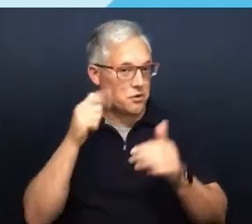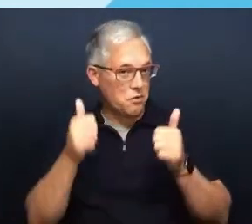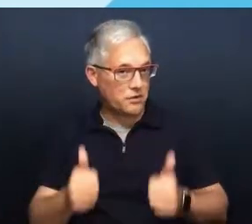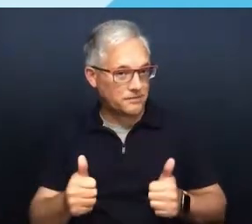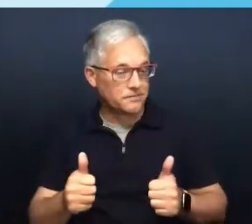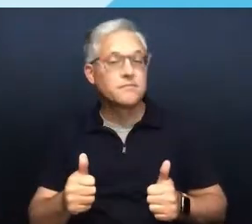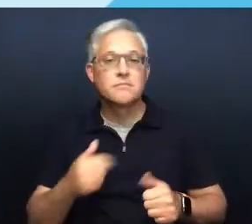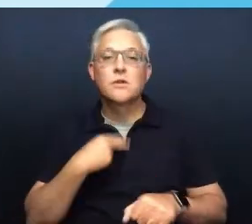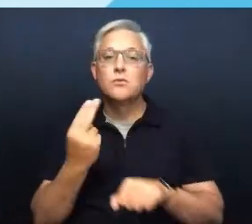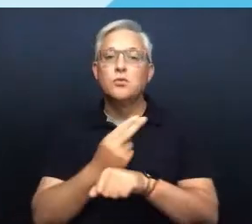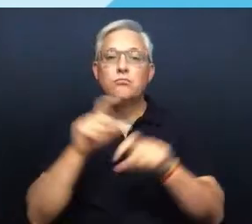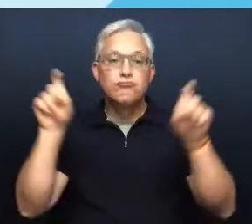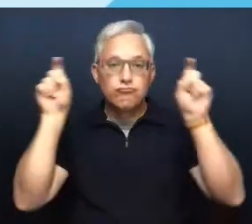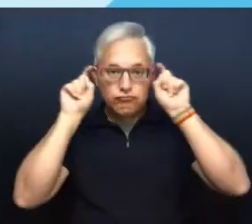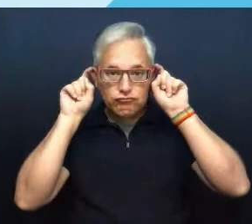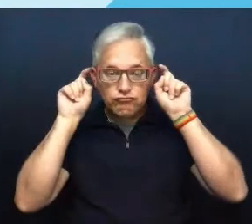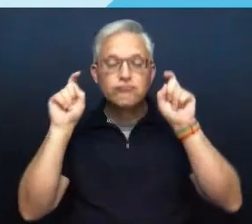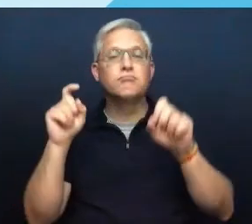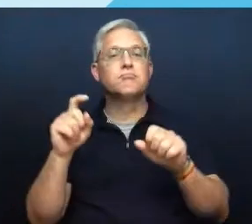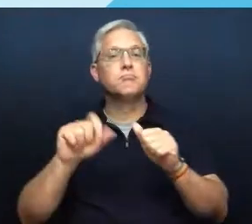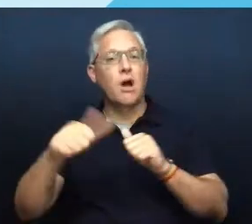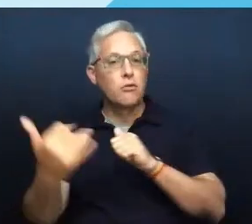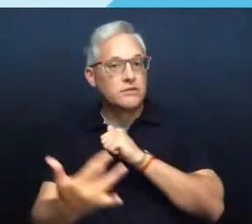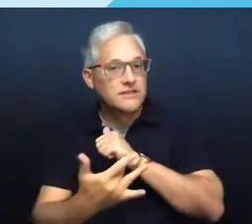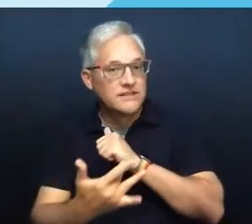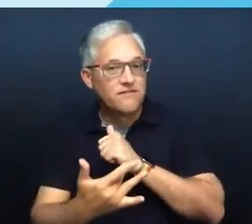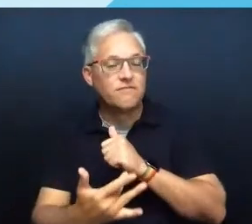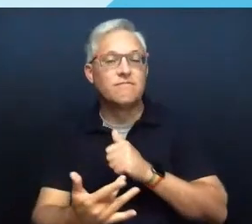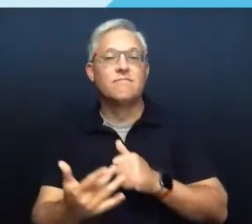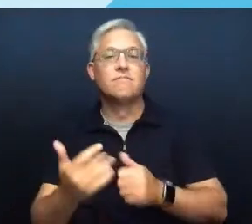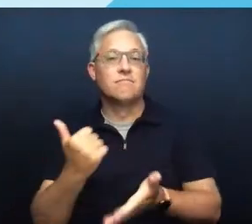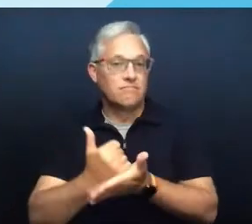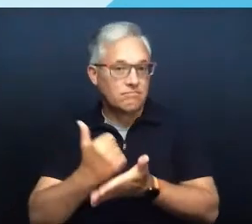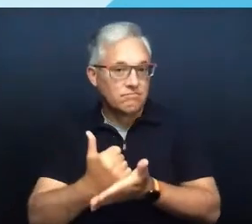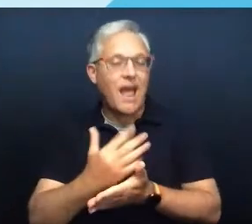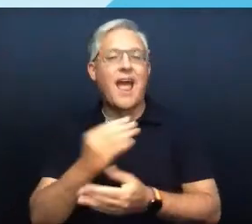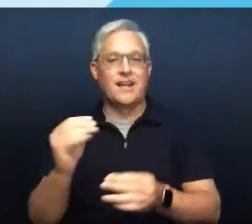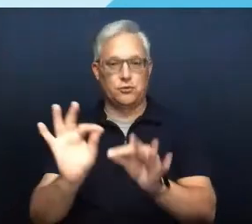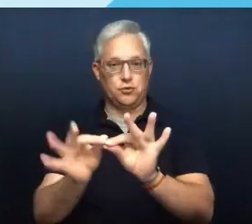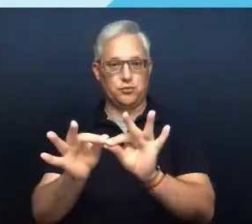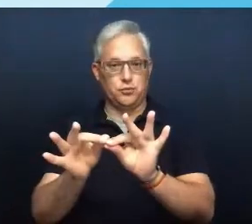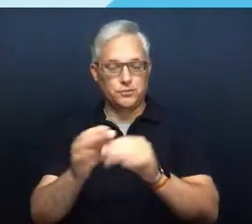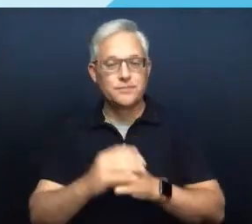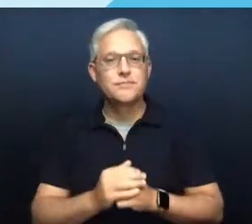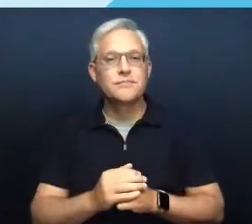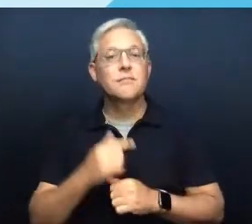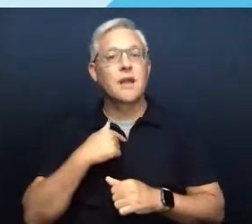interpreters to help me with my day-to-day job. I am a sales engineer here at Jamf helping others,